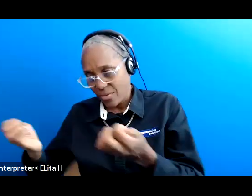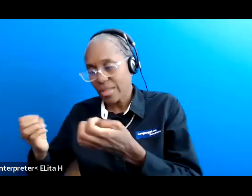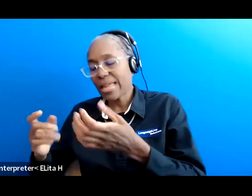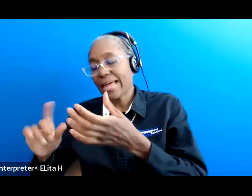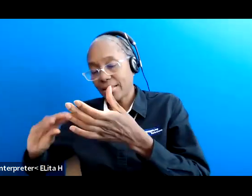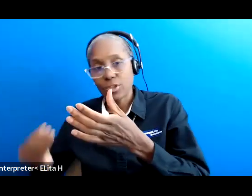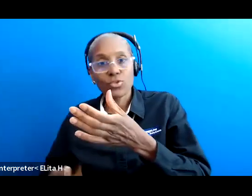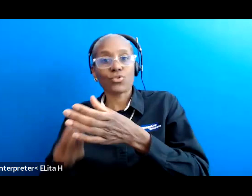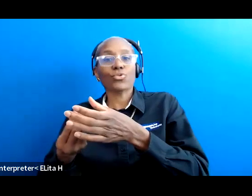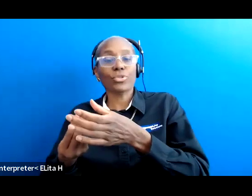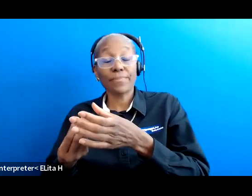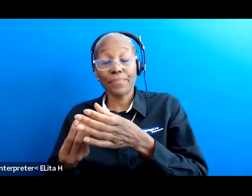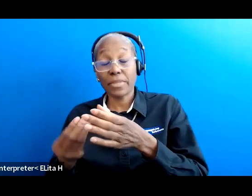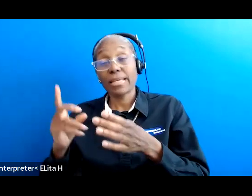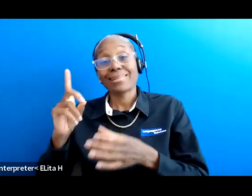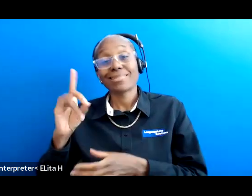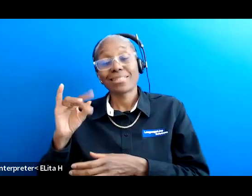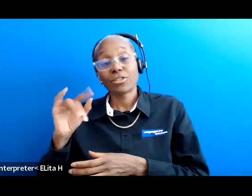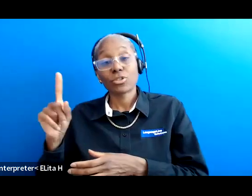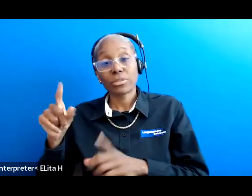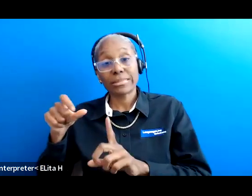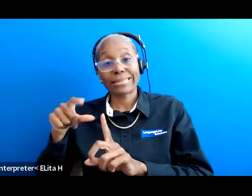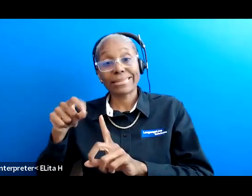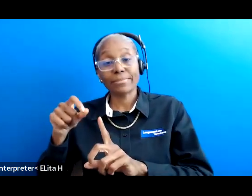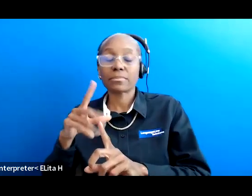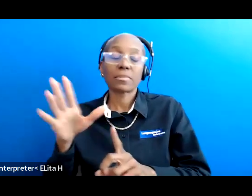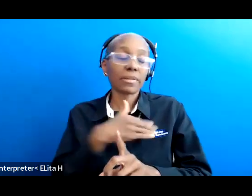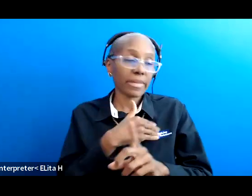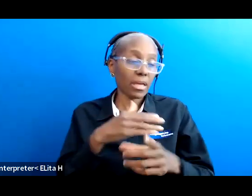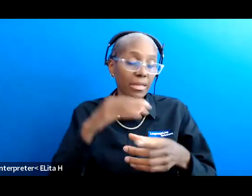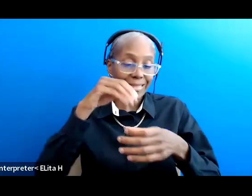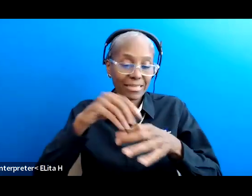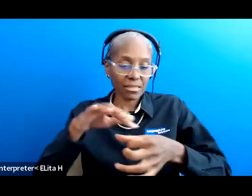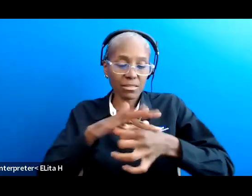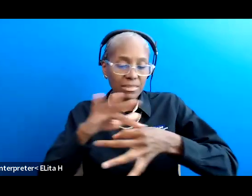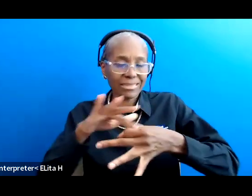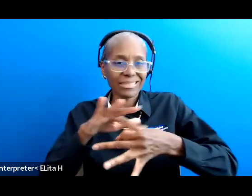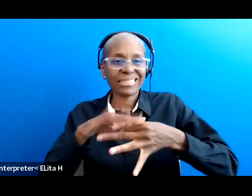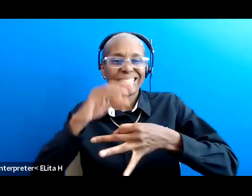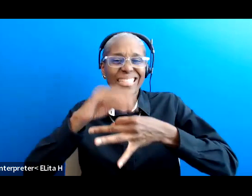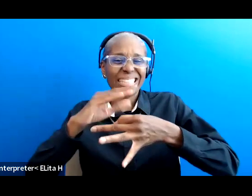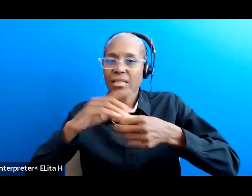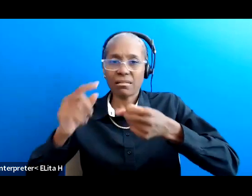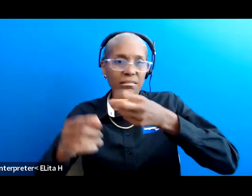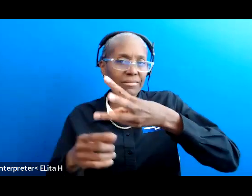When you're doing the digital stim, you want to be sure you're relaxing that internal sphincter. That's usually where the problem is.